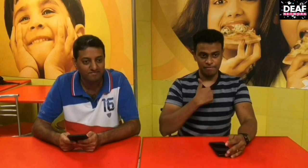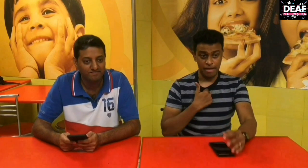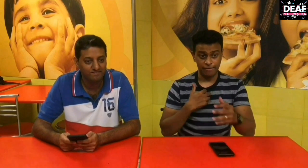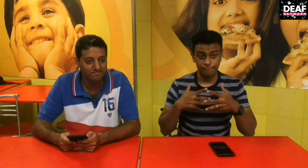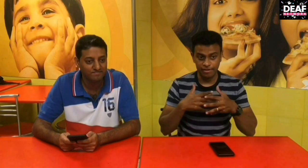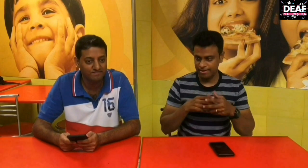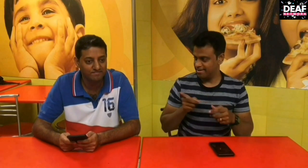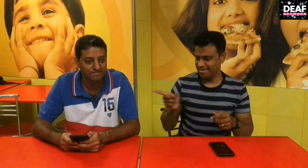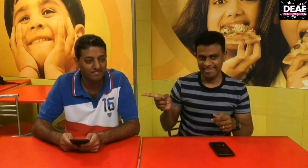Meet my friend